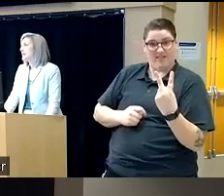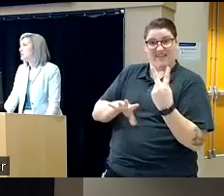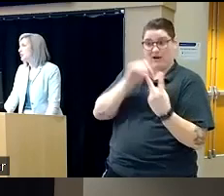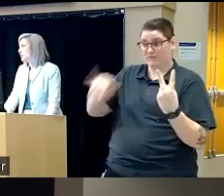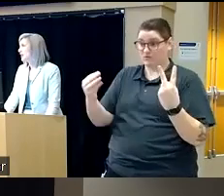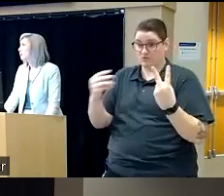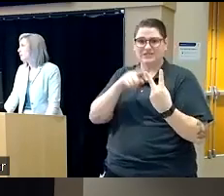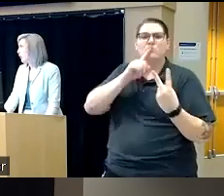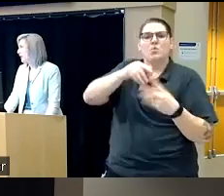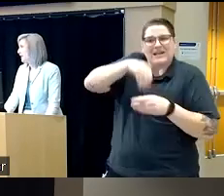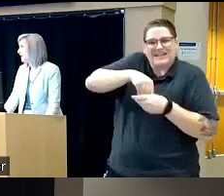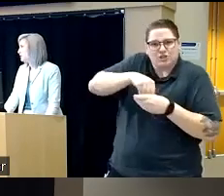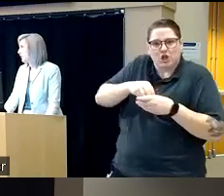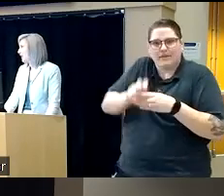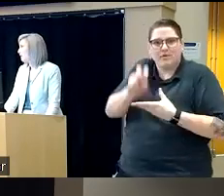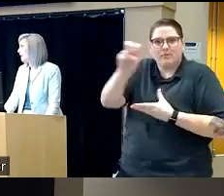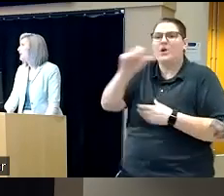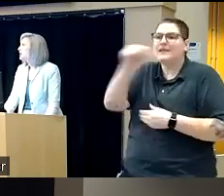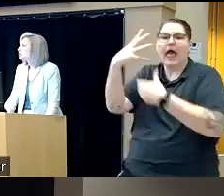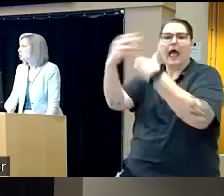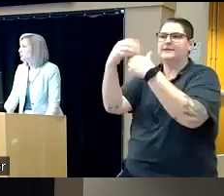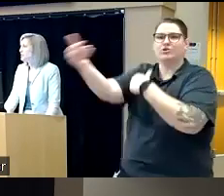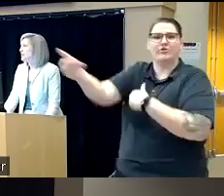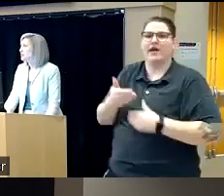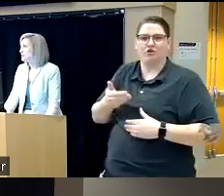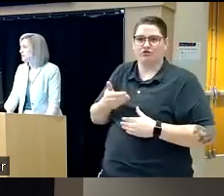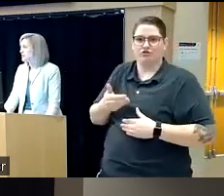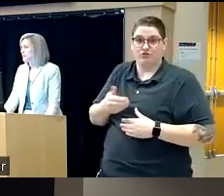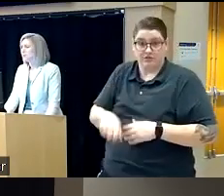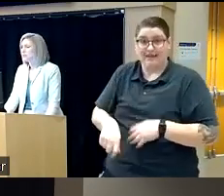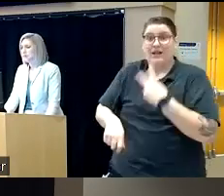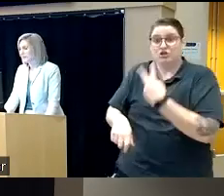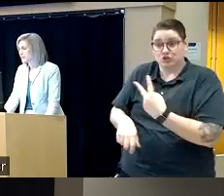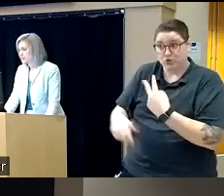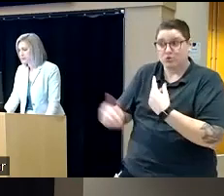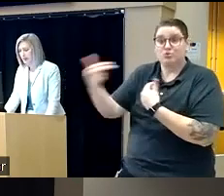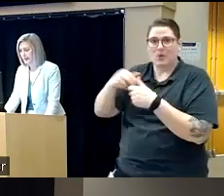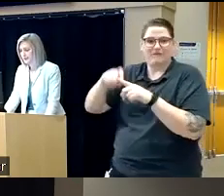been internally promoted at strong recovery two of which have joined our team from an external Clinic